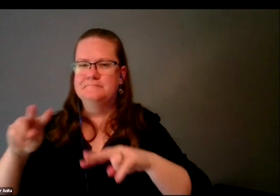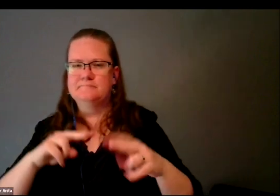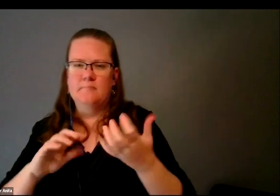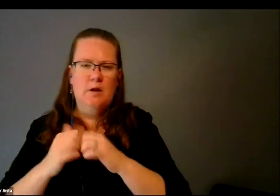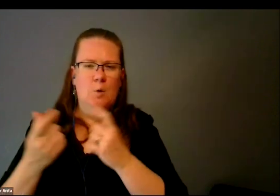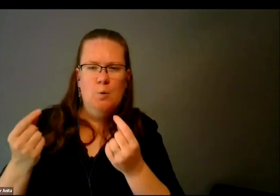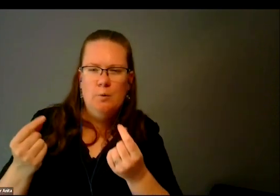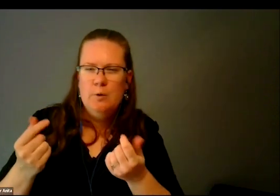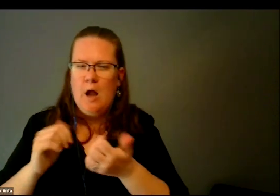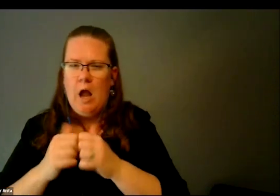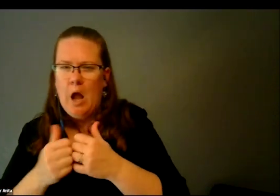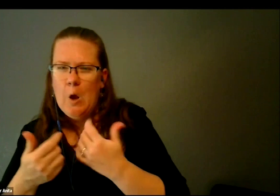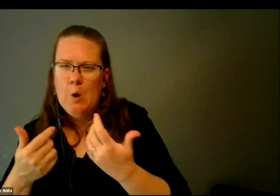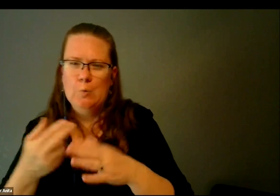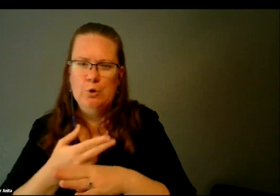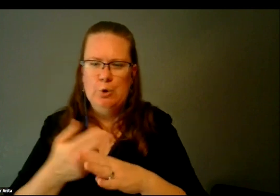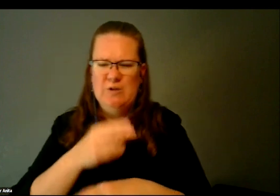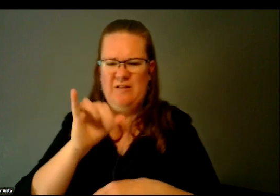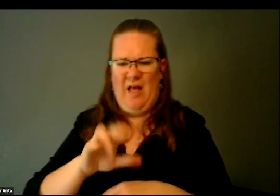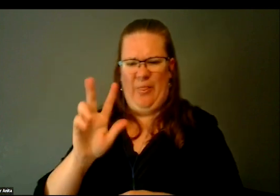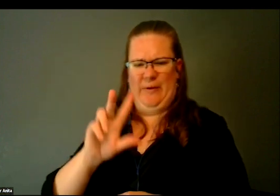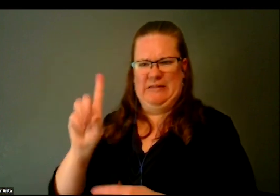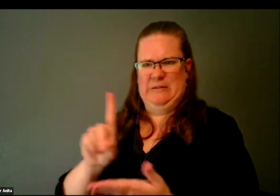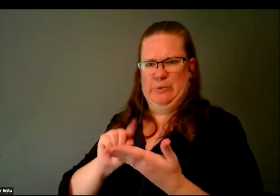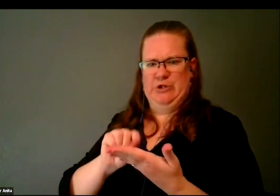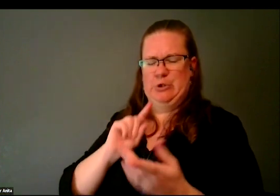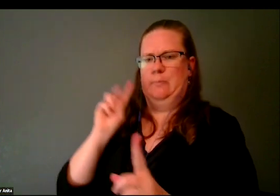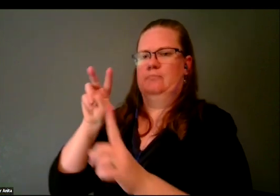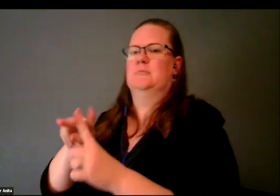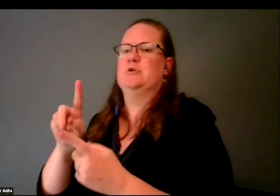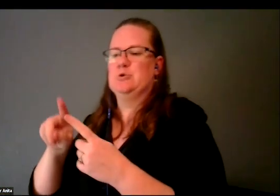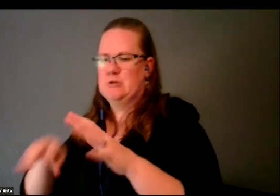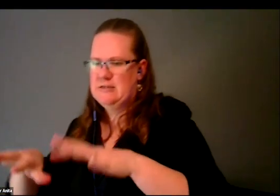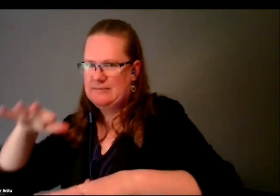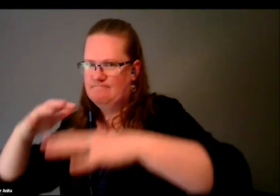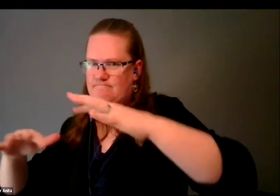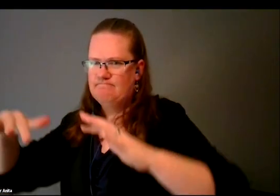How do we leverage the capability of 3D printers? This is where I really started to explore